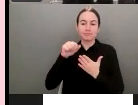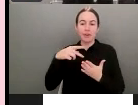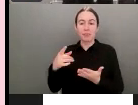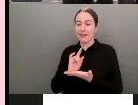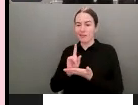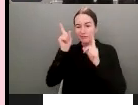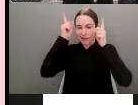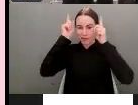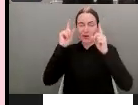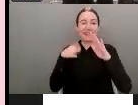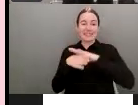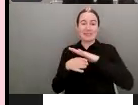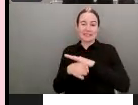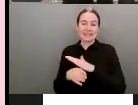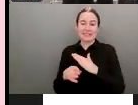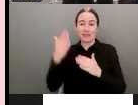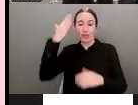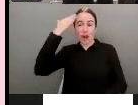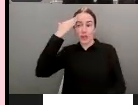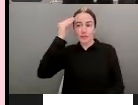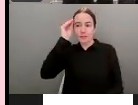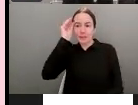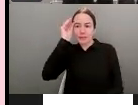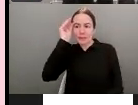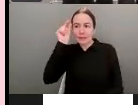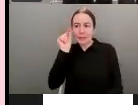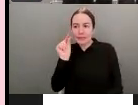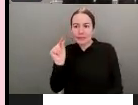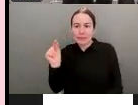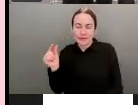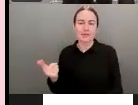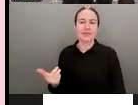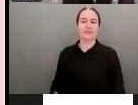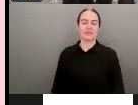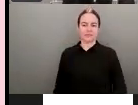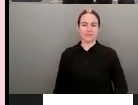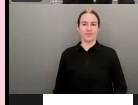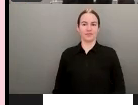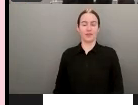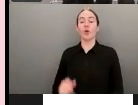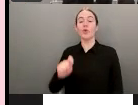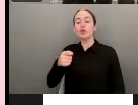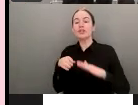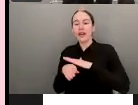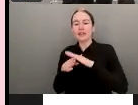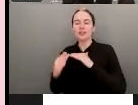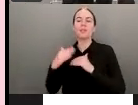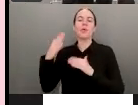So it is easier to explain with Switch access rather than with Screen reader.